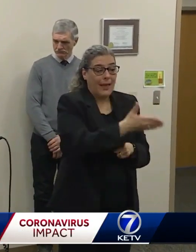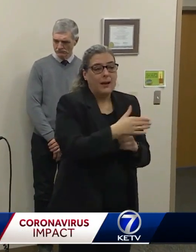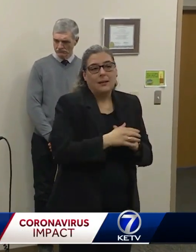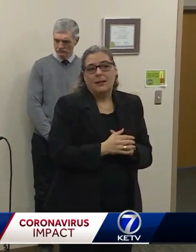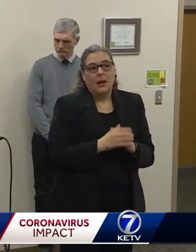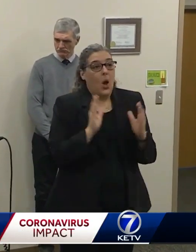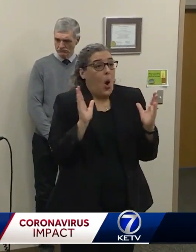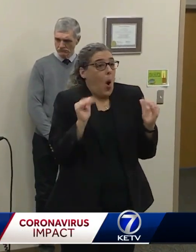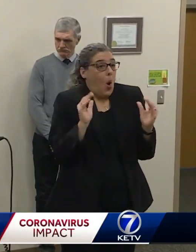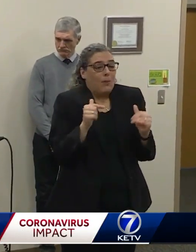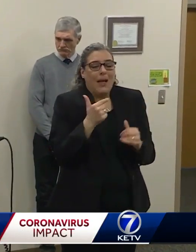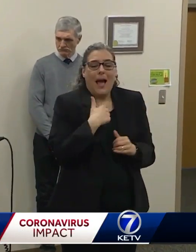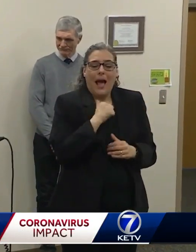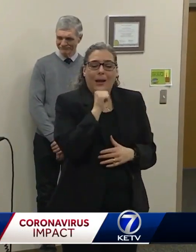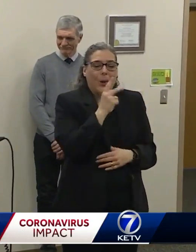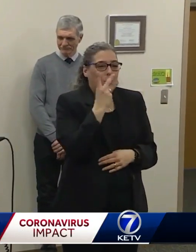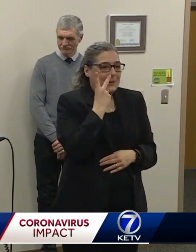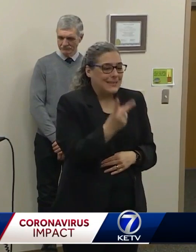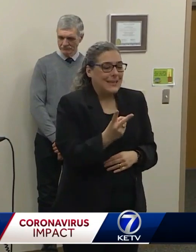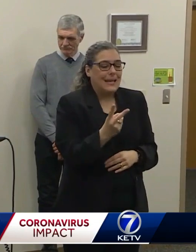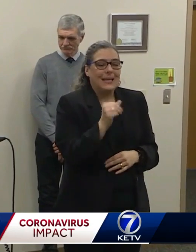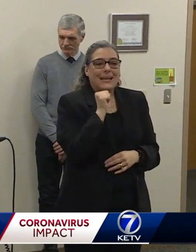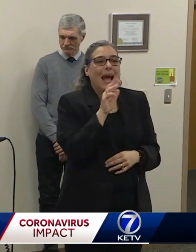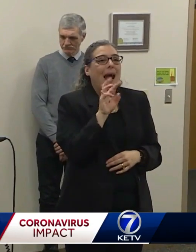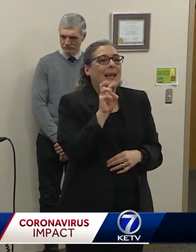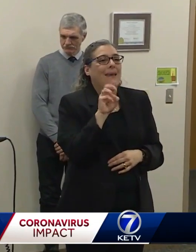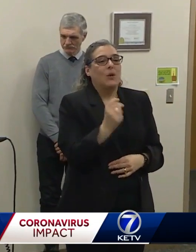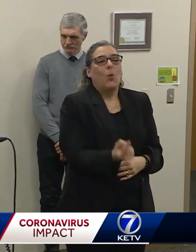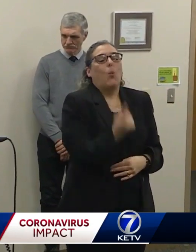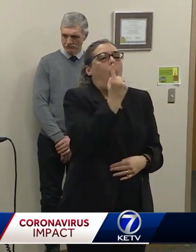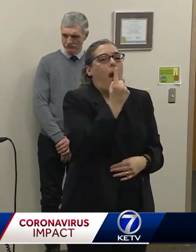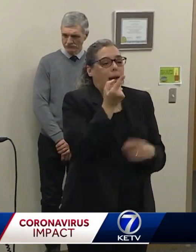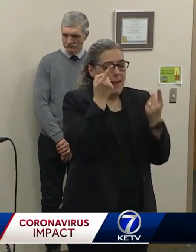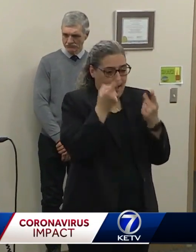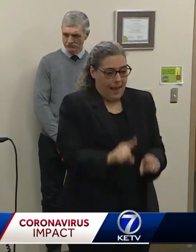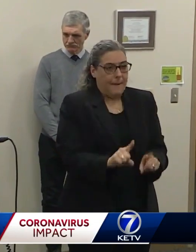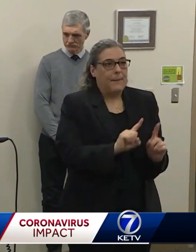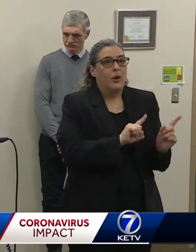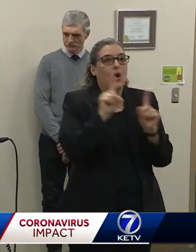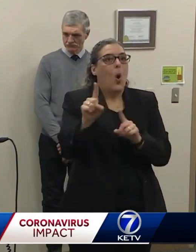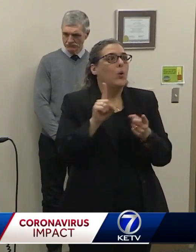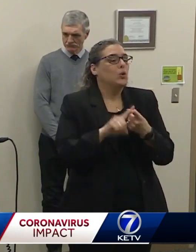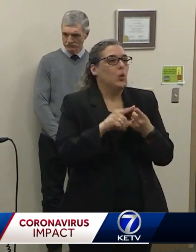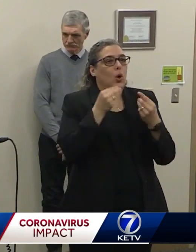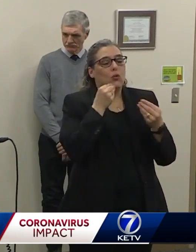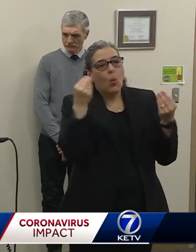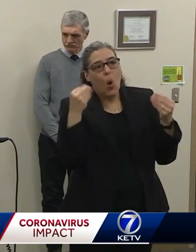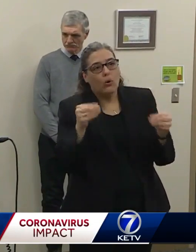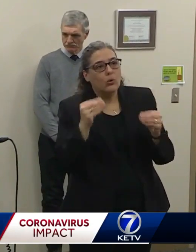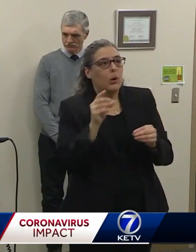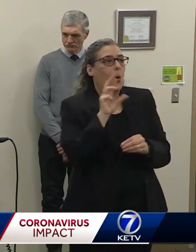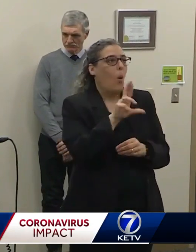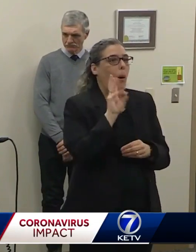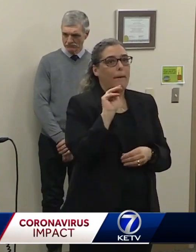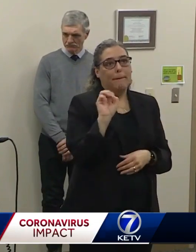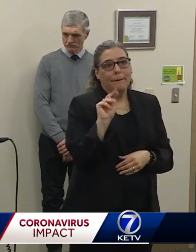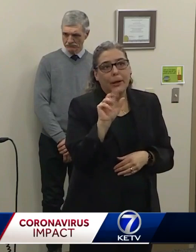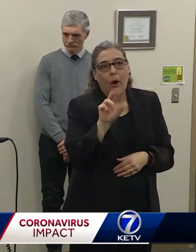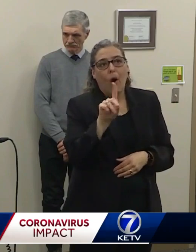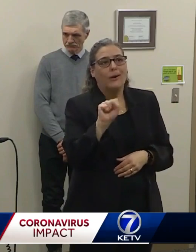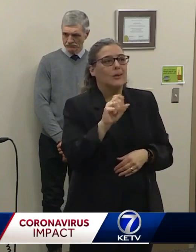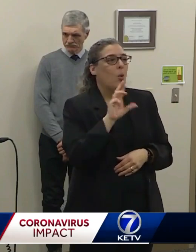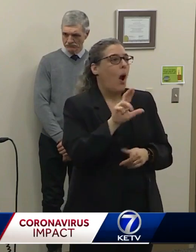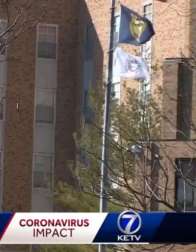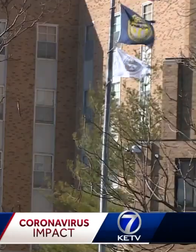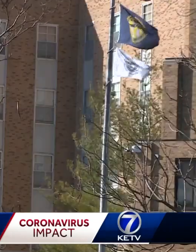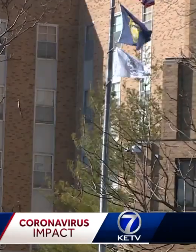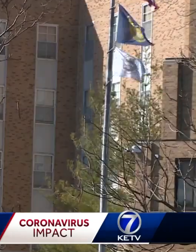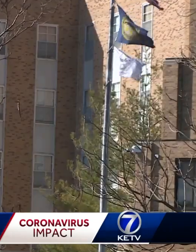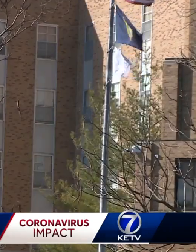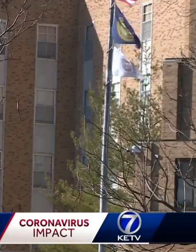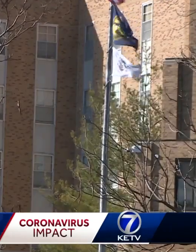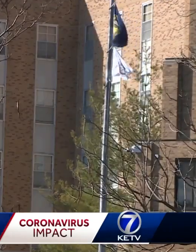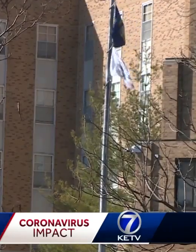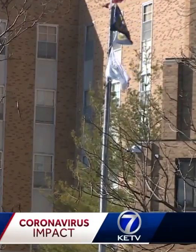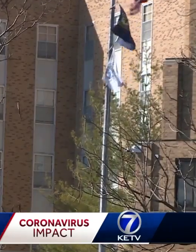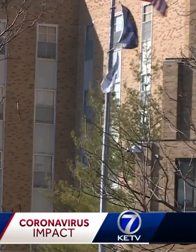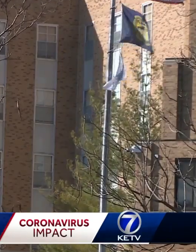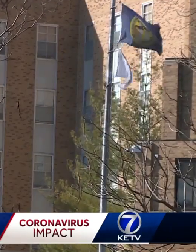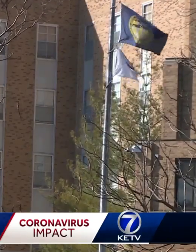INDIVIDUALS WHO HAVE WORKED IN LONG TERM CARE FACILITIES, HONESTLY, I HOPE I DO NOT SEE ONE SINGLE ONE OF THEM IN THE COMMUNITY GOING TO A GROCERY STORE.